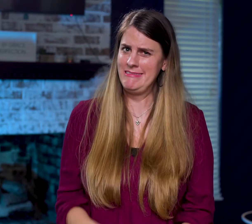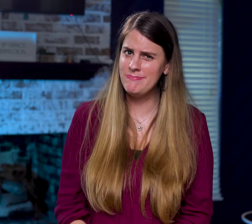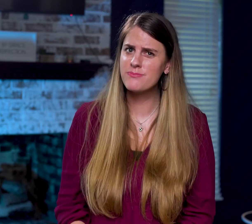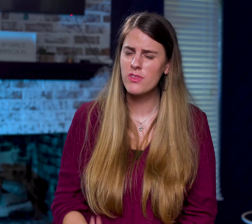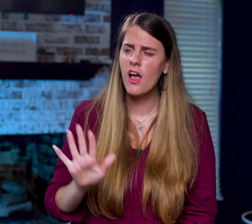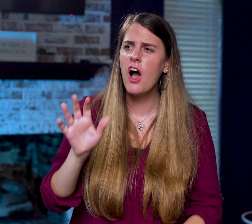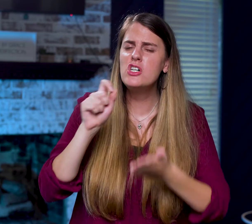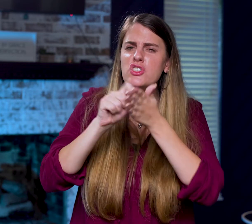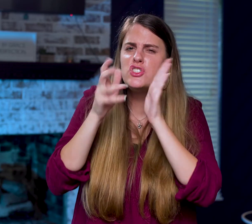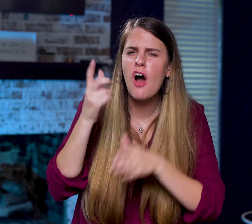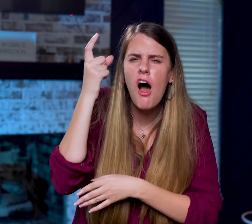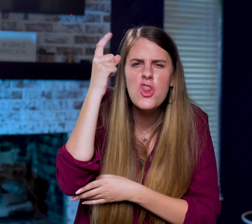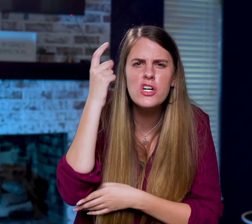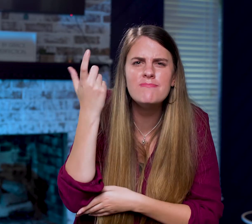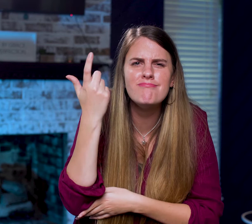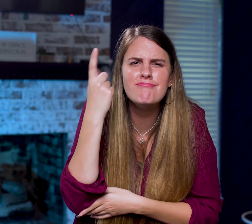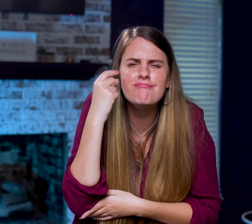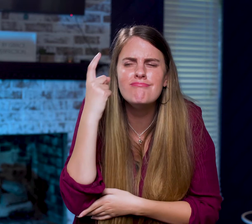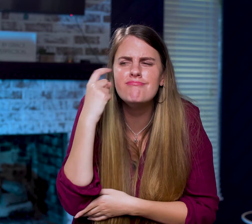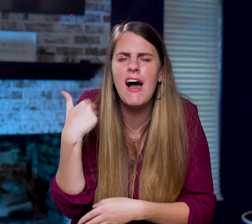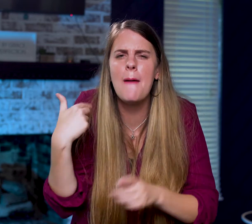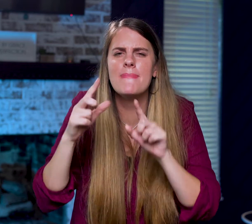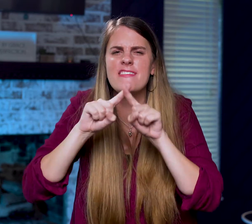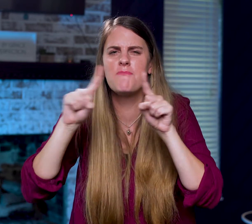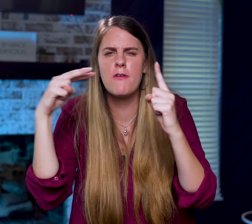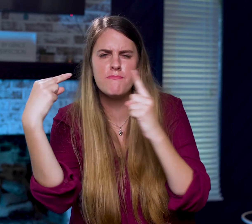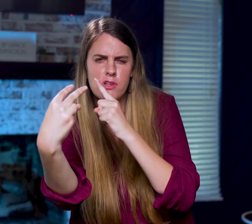Scholars have different views on it,